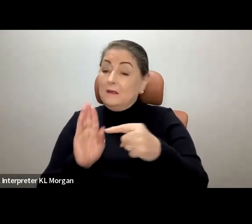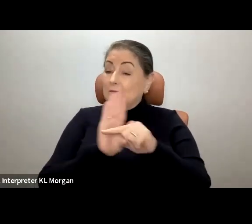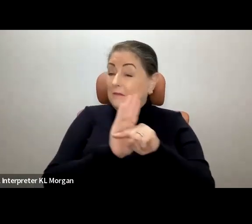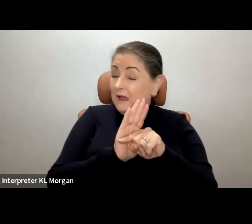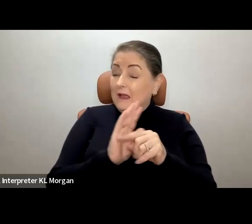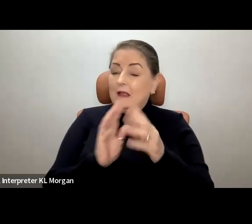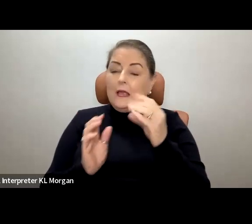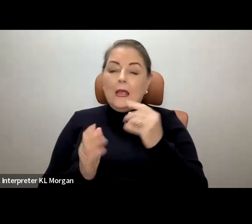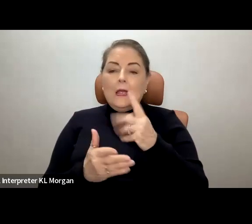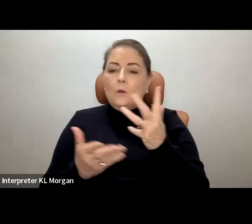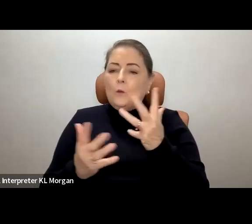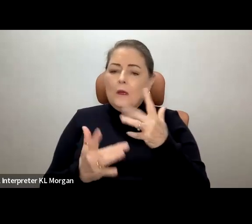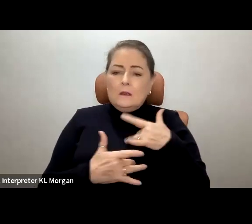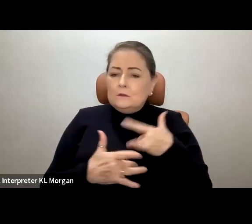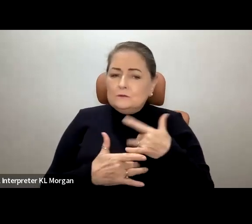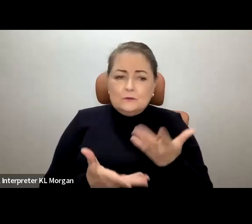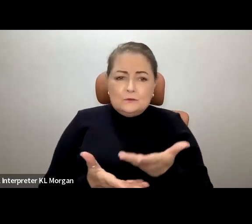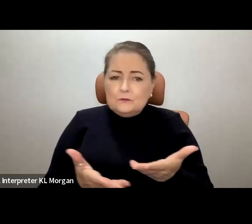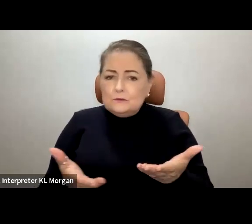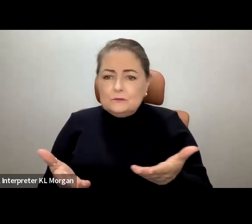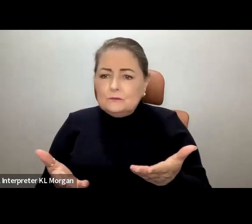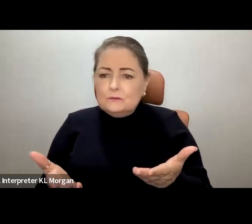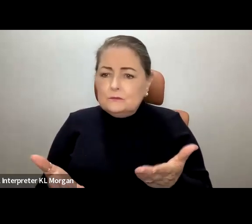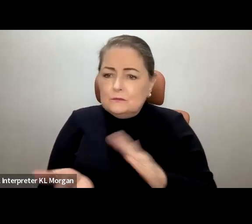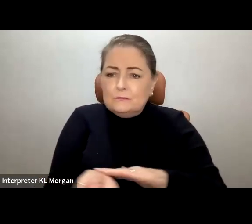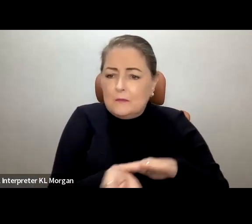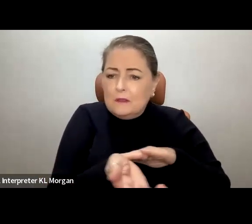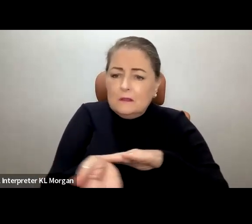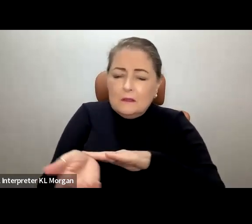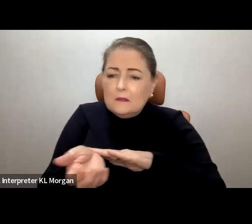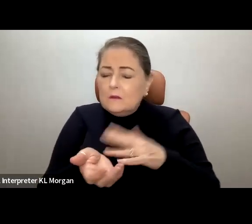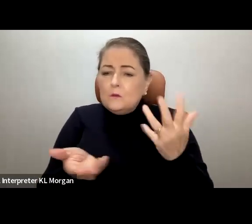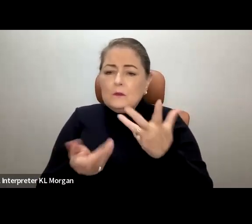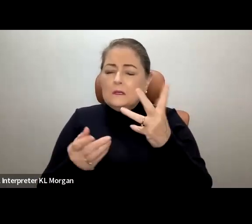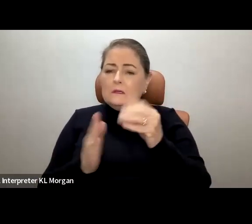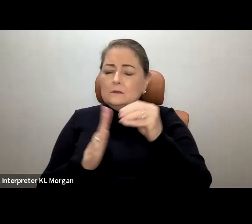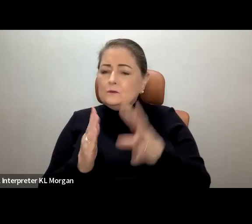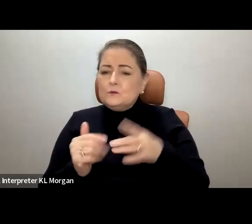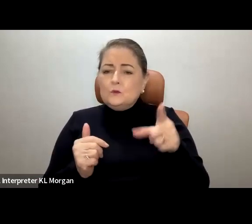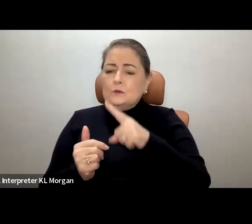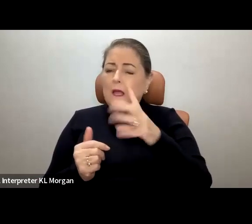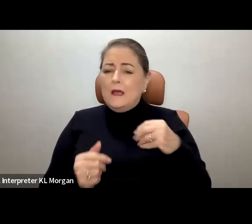concerns may be. So that so that students and faculty understand